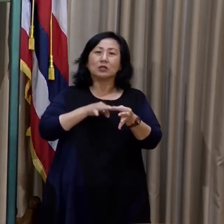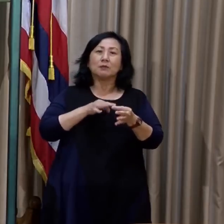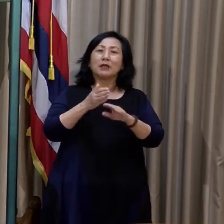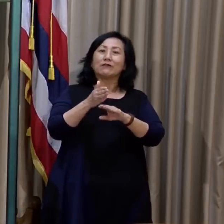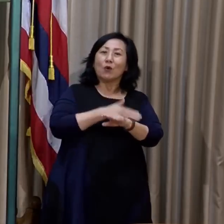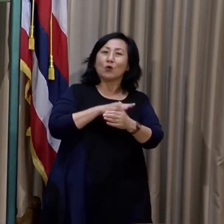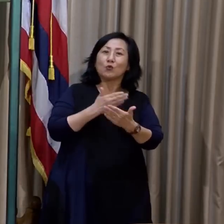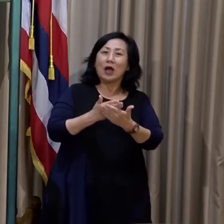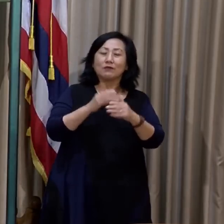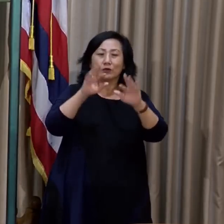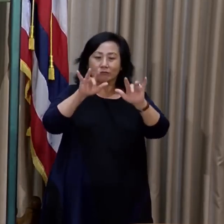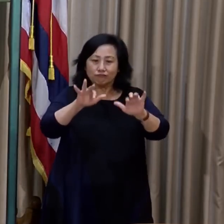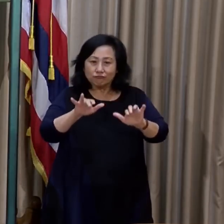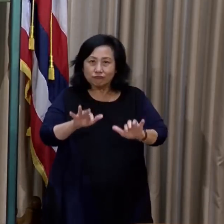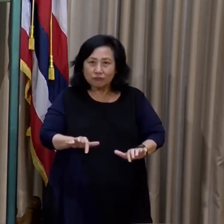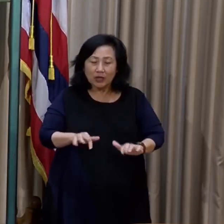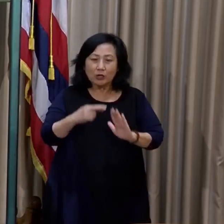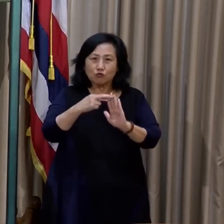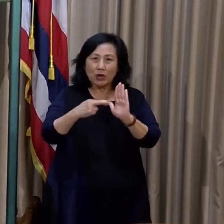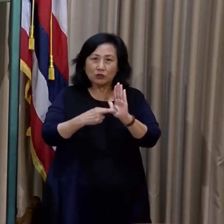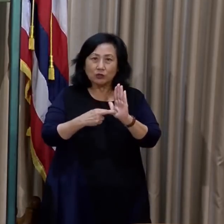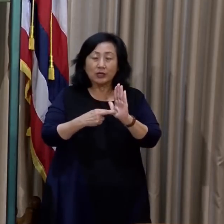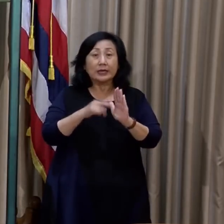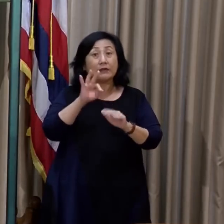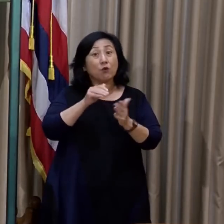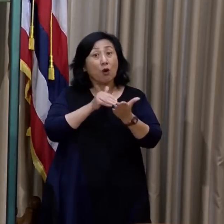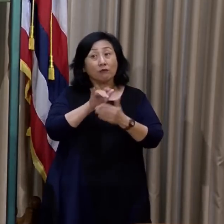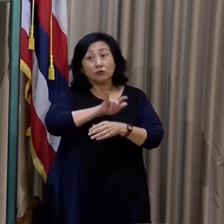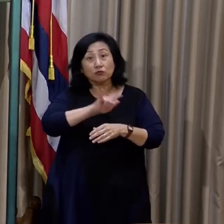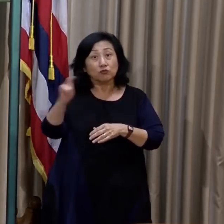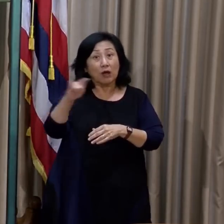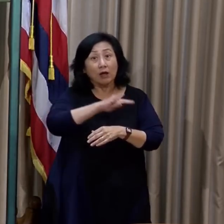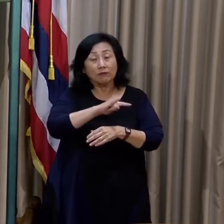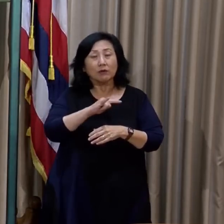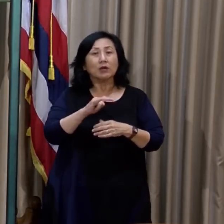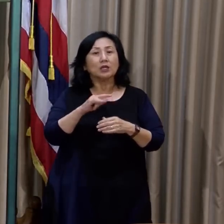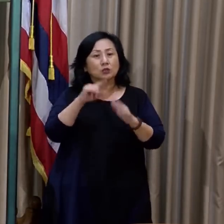GET TO THE AIRPORT. I THINK THAT IS REALLY IMPORTANT